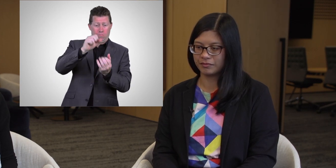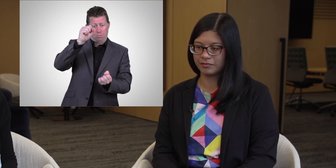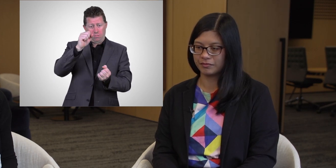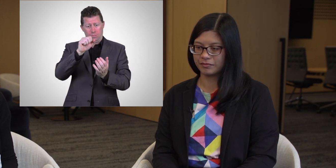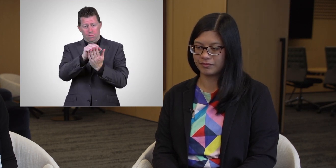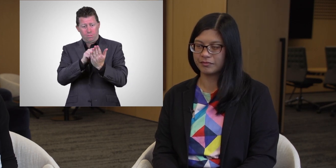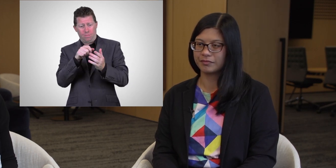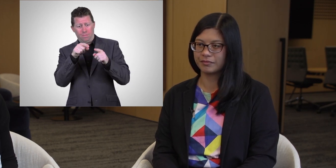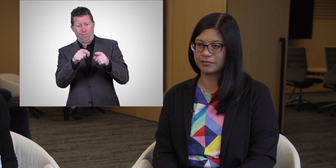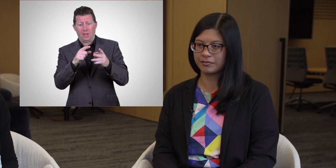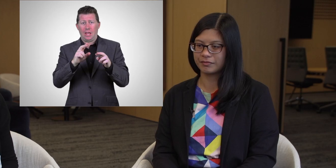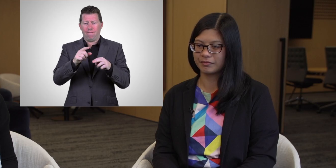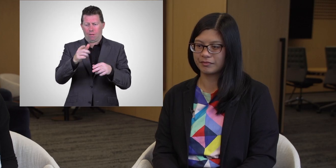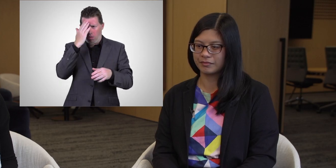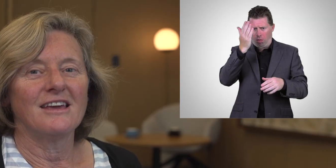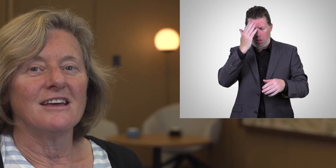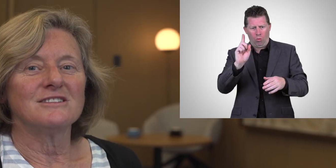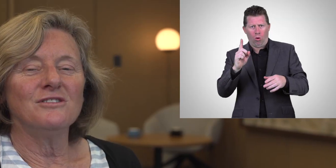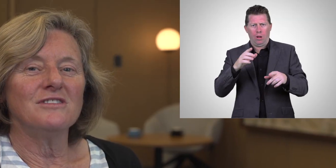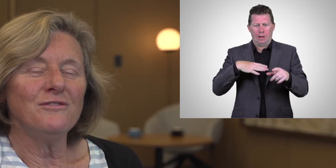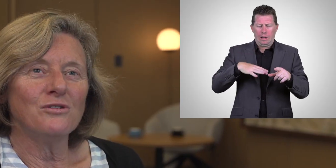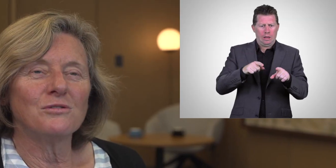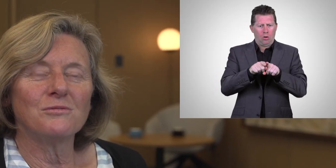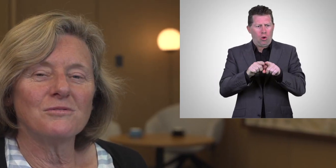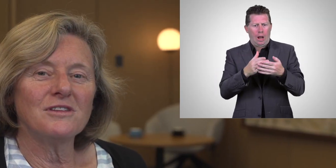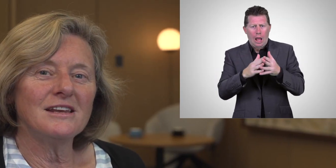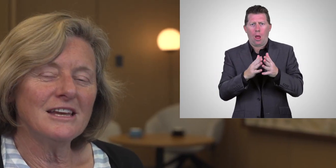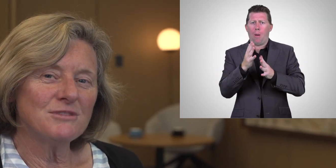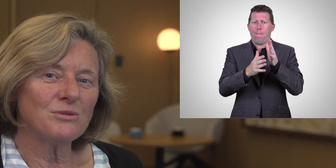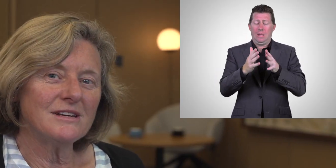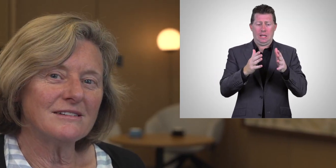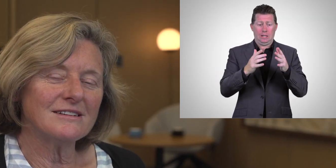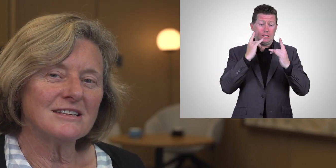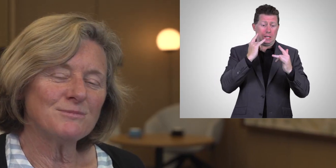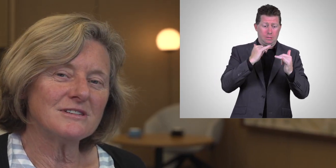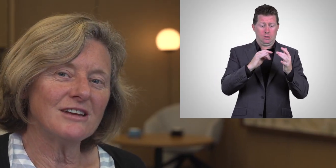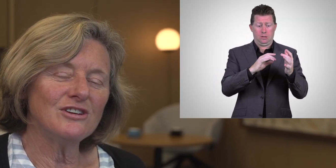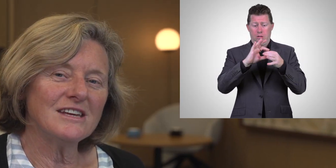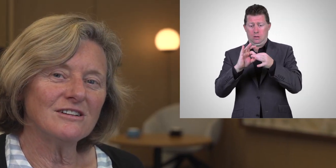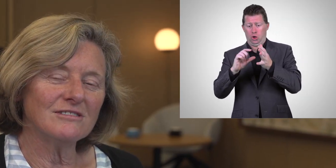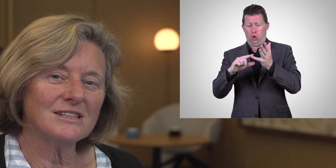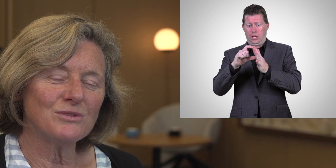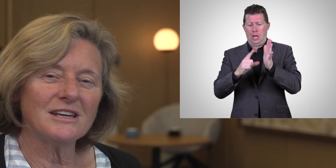required for that qualification. So therefore the link between assessment and UDL is really